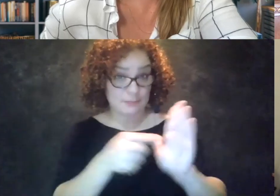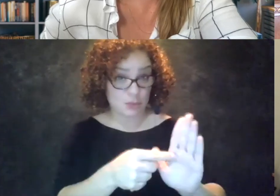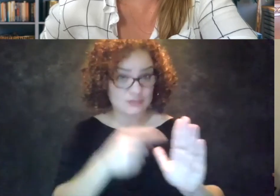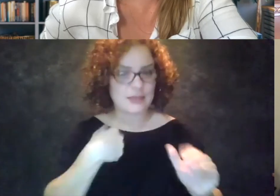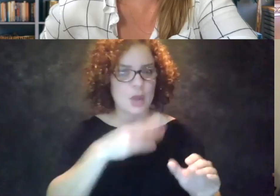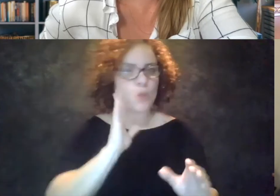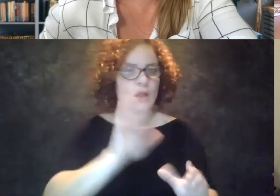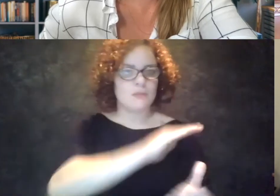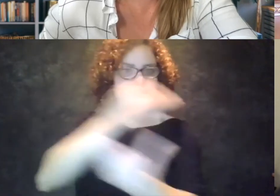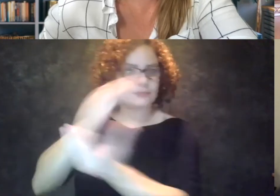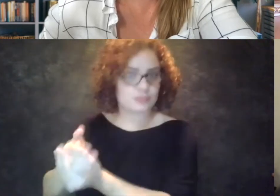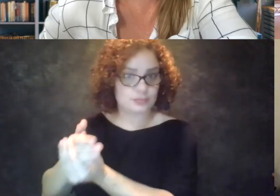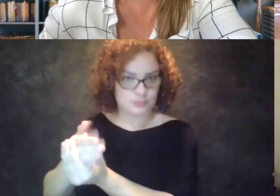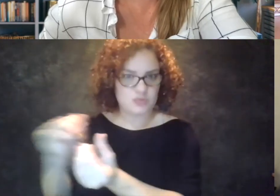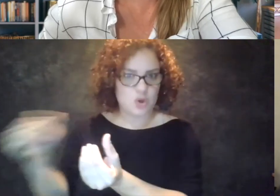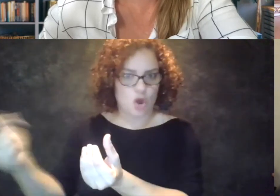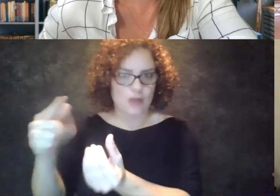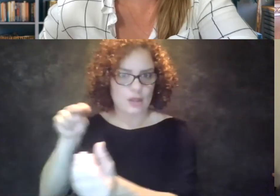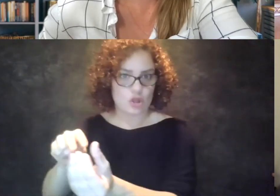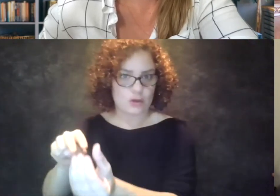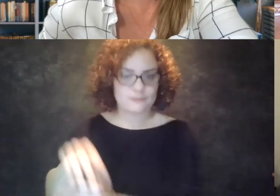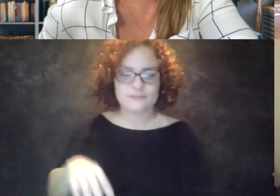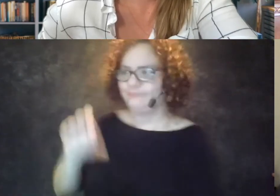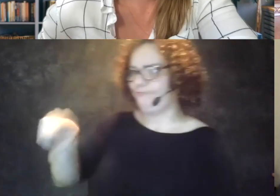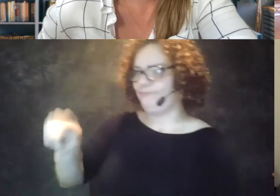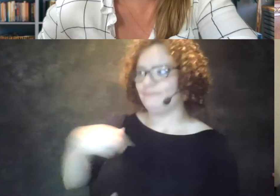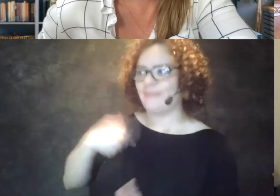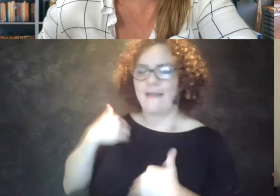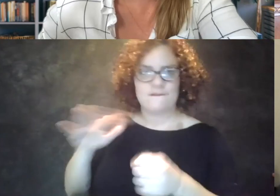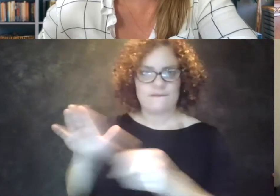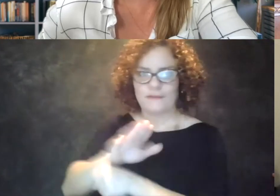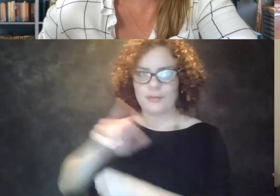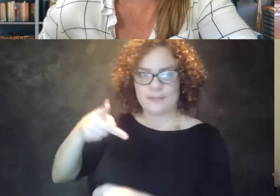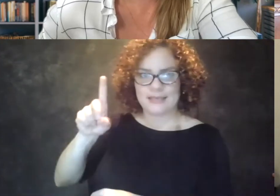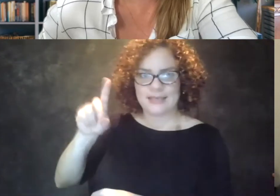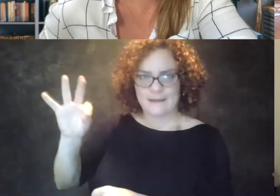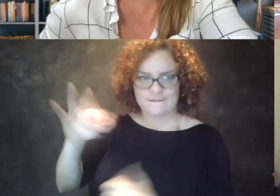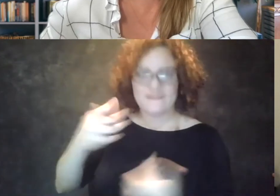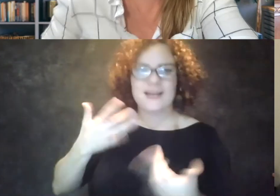Yes, I have a whole PDF I will send to you. I did a poster presentation at the CHARGE conference a couple years ago.